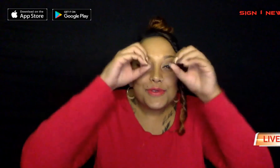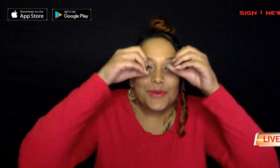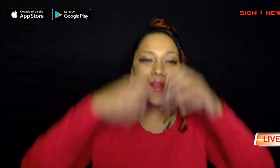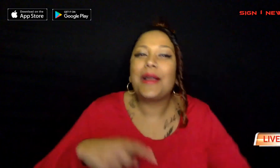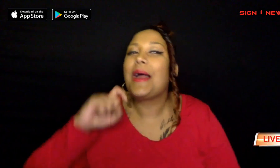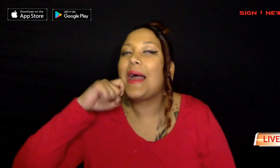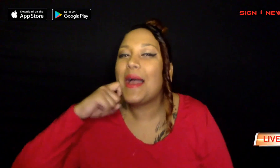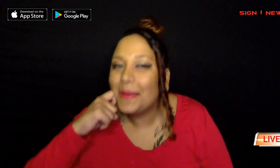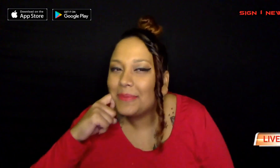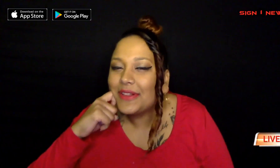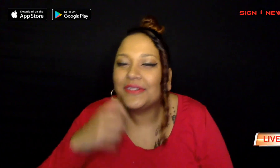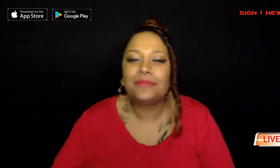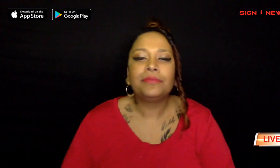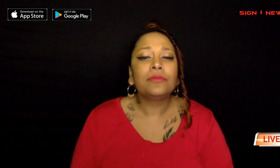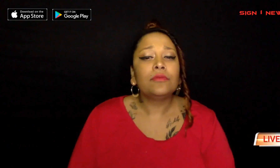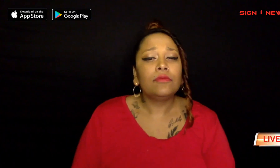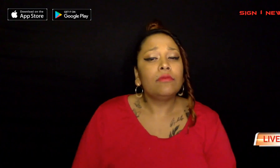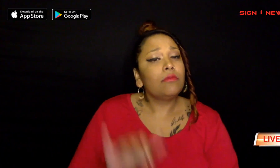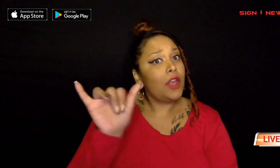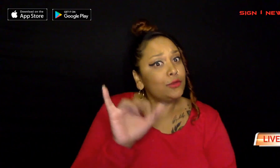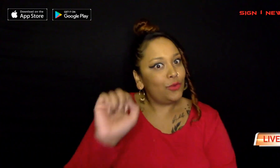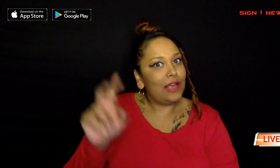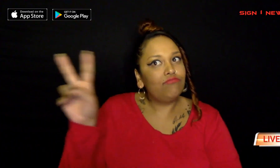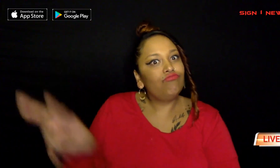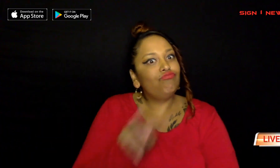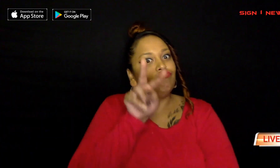by heading to the app store or Google play store on your smart phone